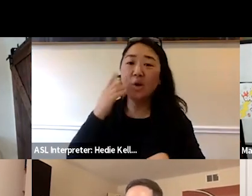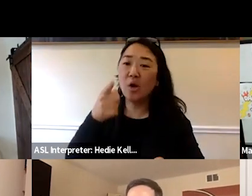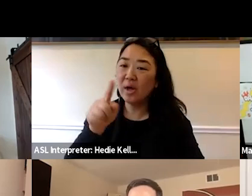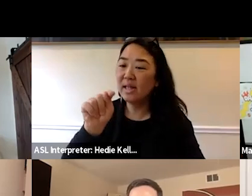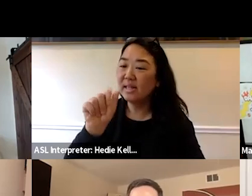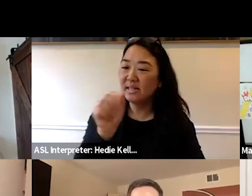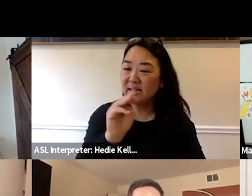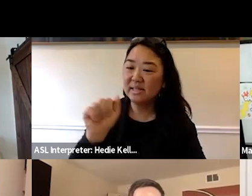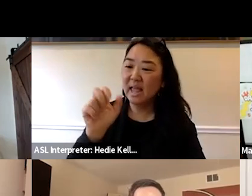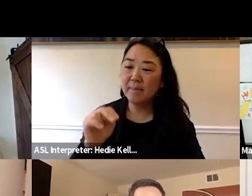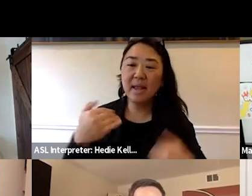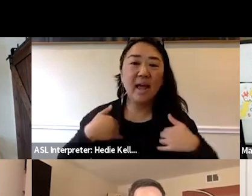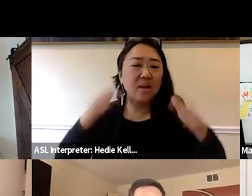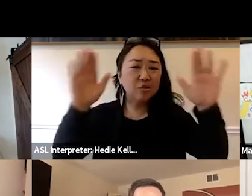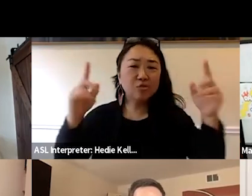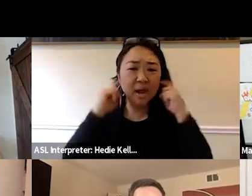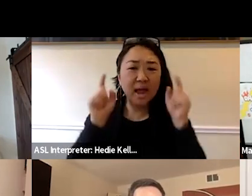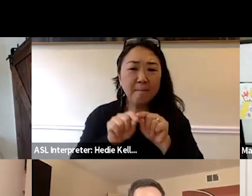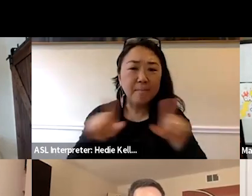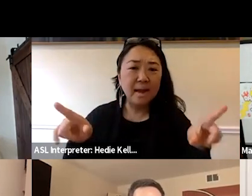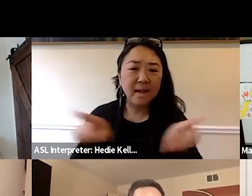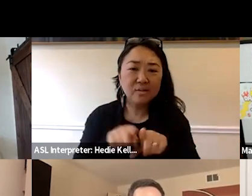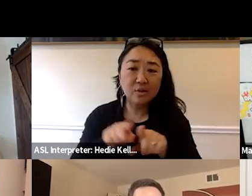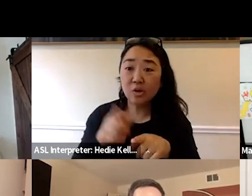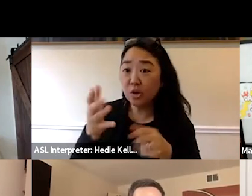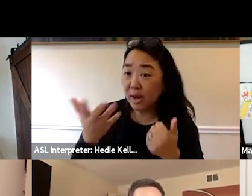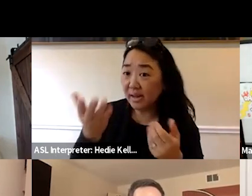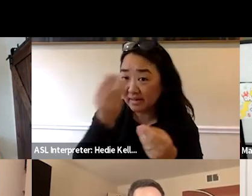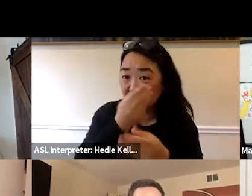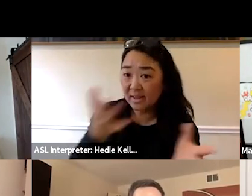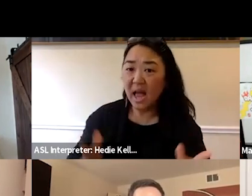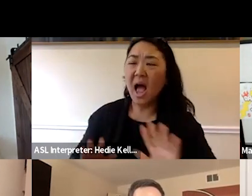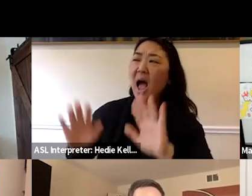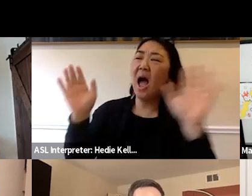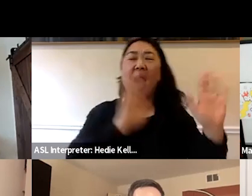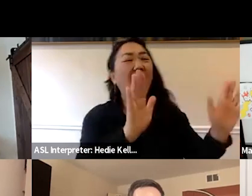and you guys want to plug that before you sign off. Oh, you don't have to ask me twice. Yes.